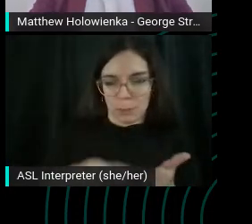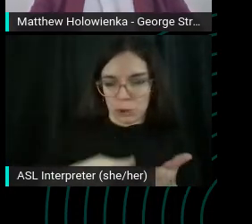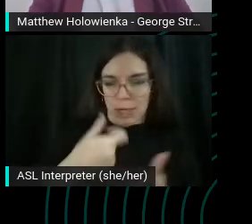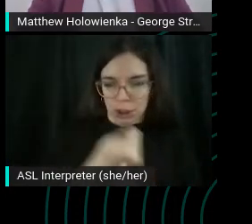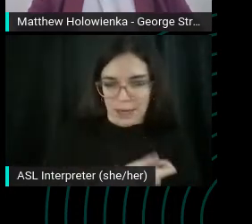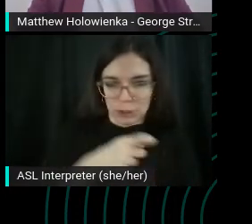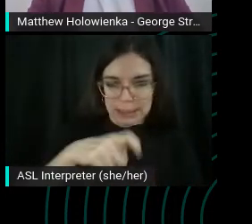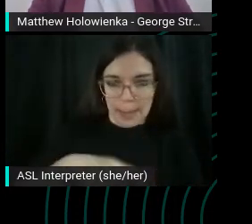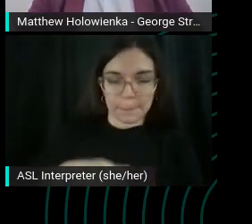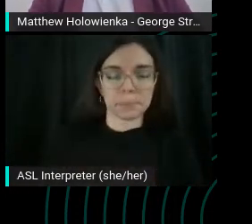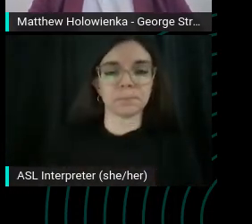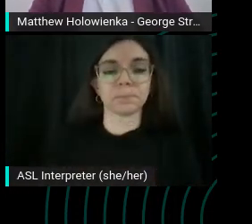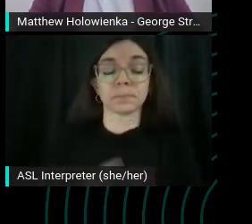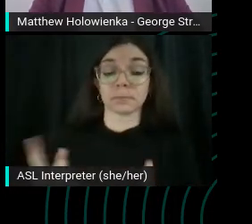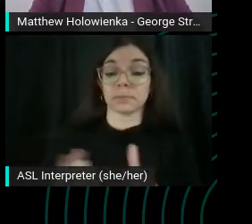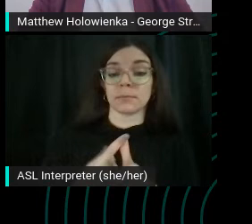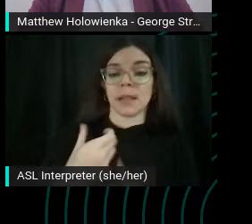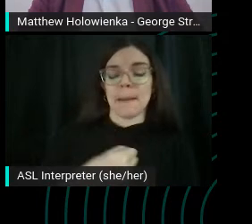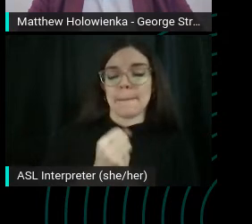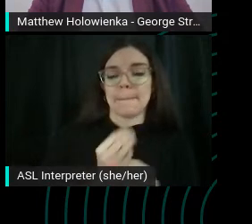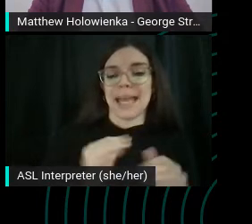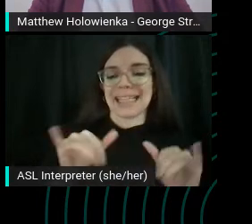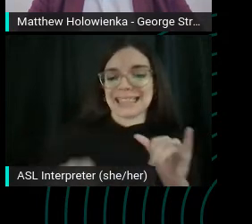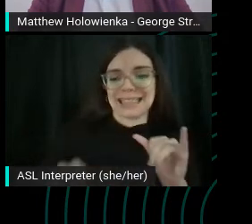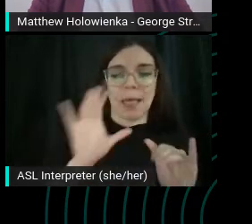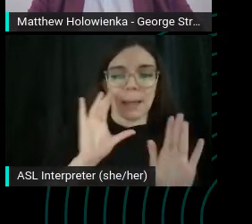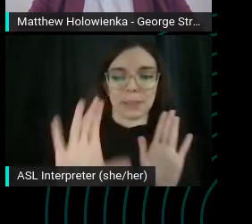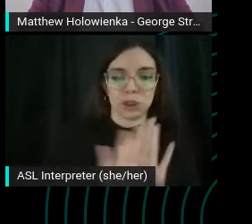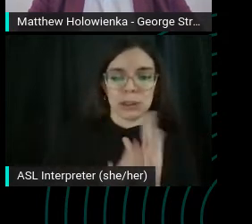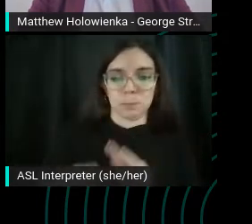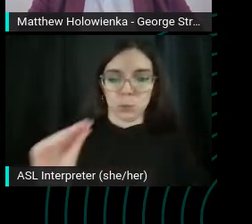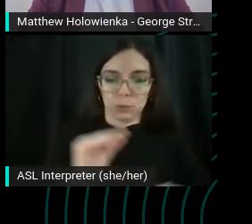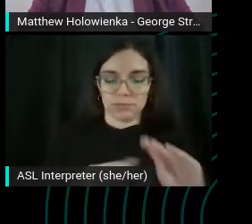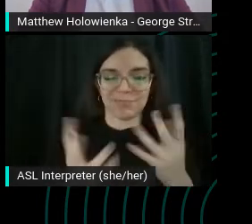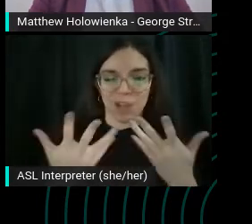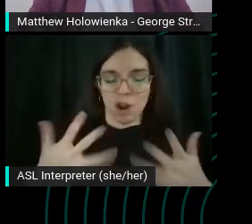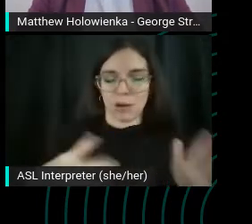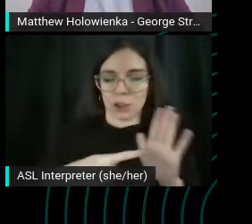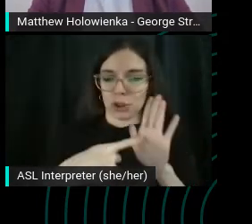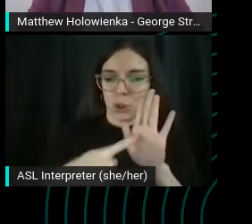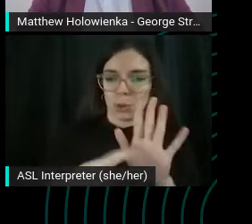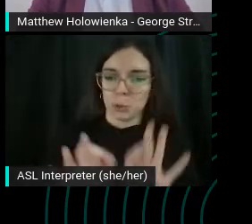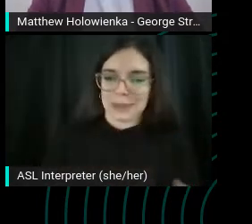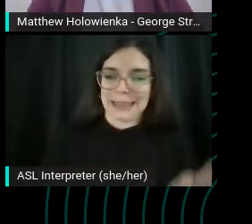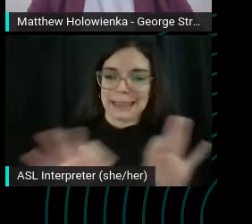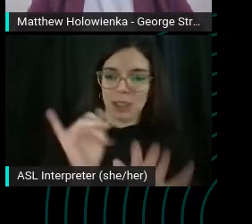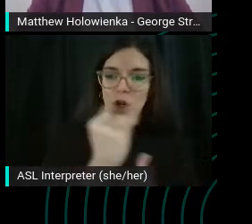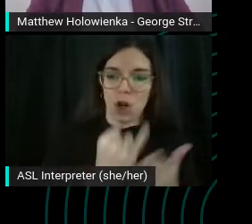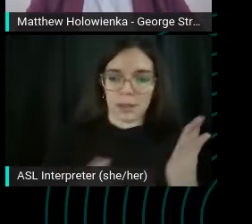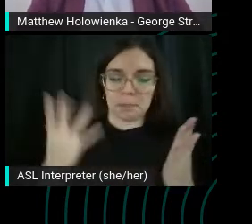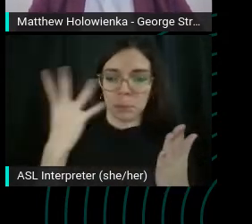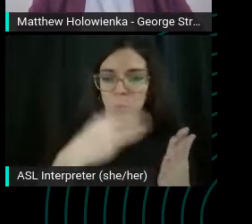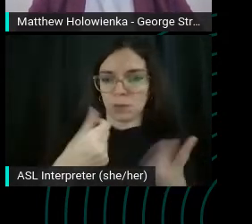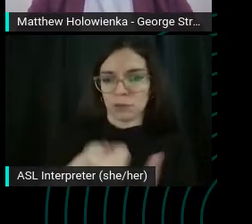So first, making still images move. I've already shown you our lovely key art for these productions, and they're beautiful on their own, you know, they're colorful and they're bright,